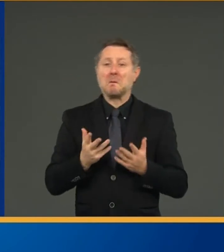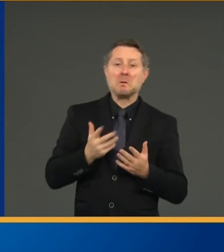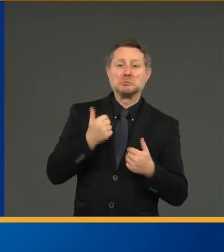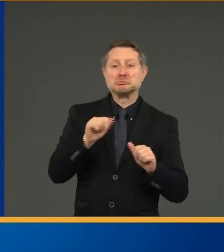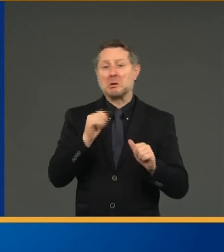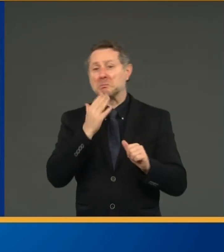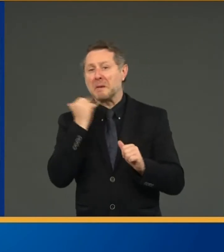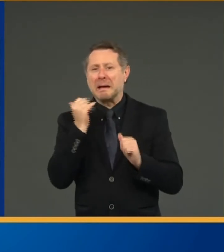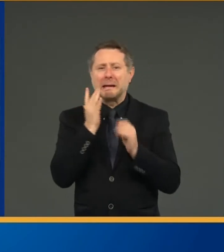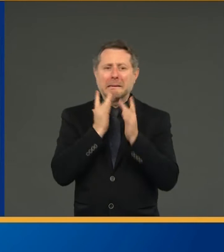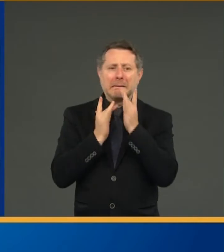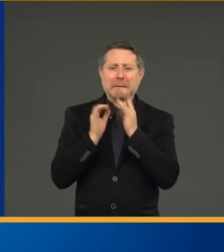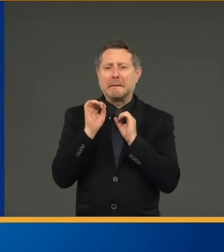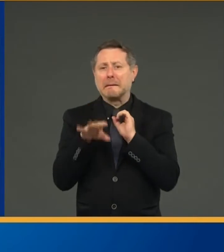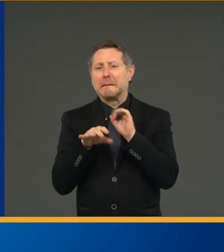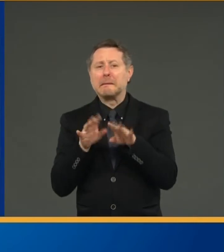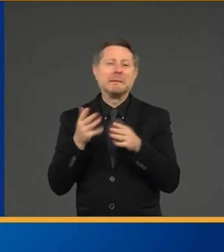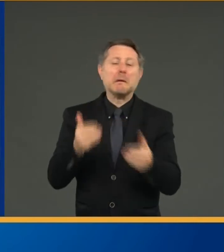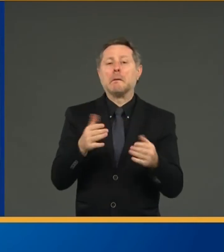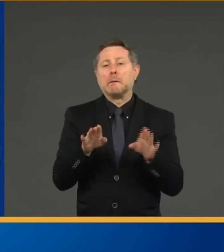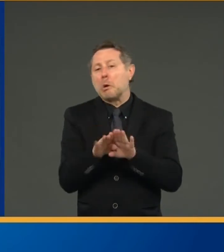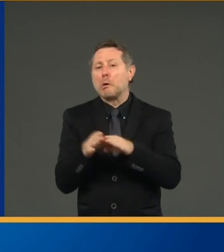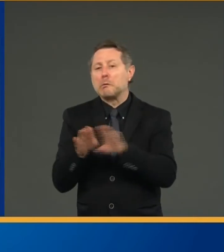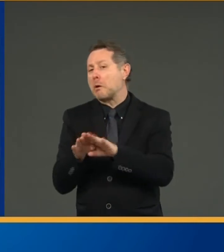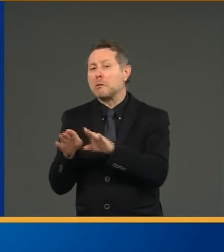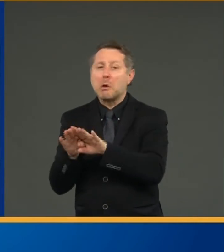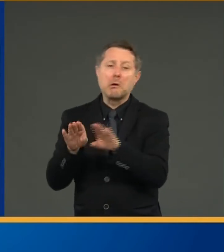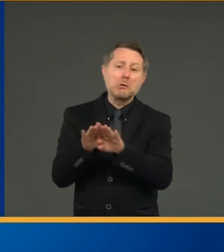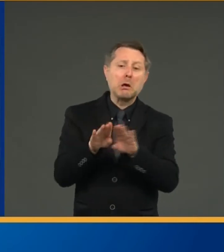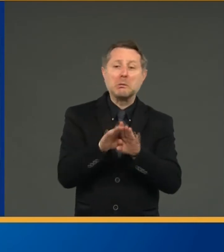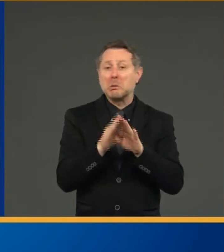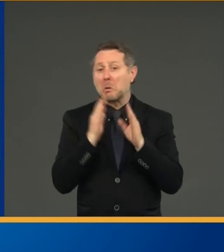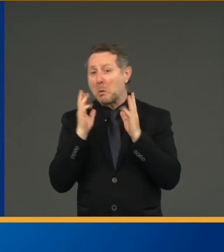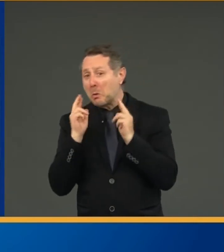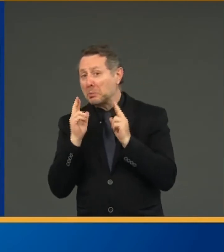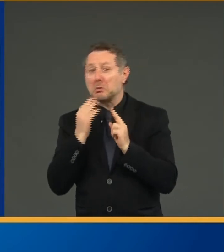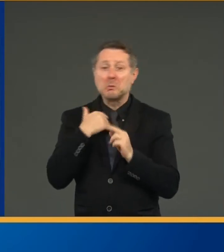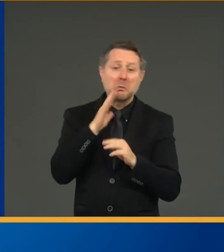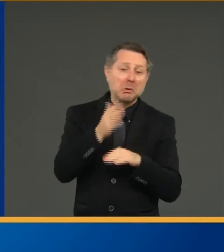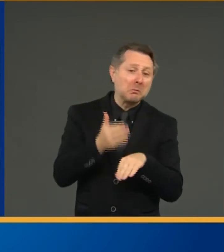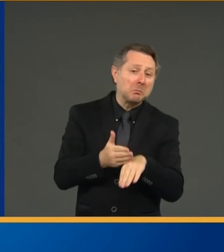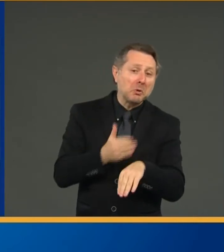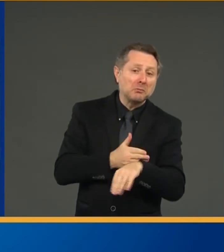AND NO ALL THEY COULD SAY WAS, DO YOUR BEST, TRY TO CLOSE